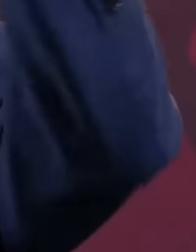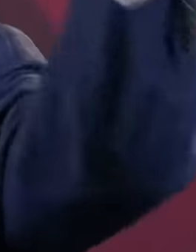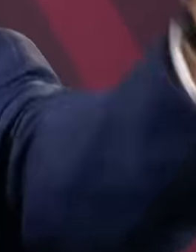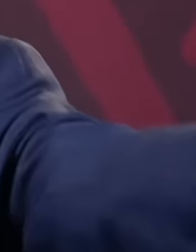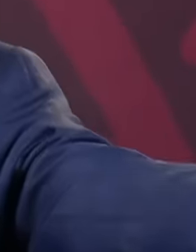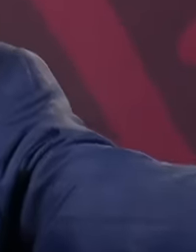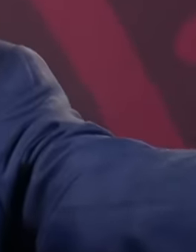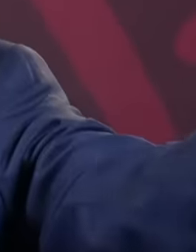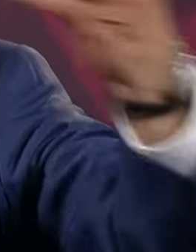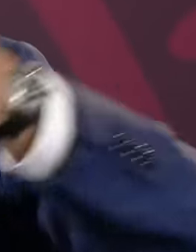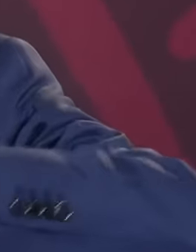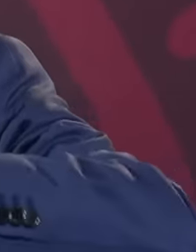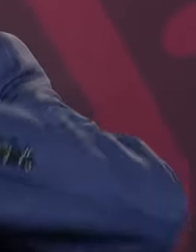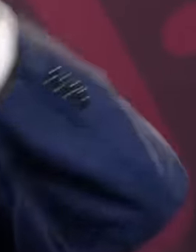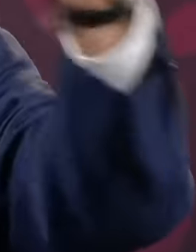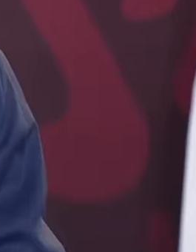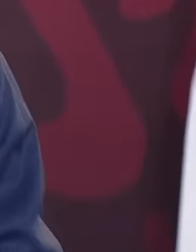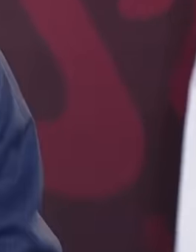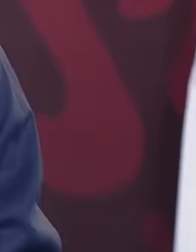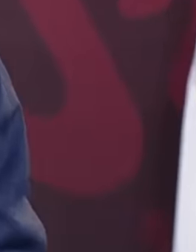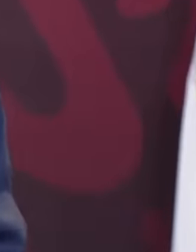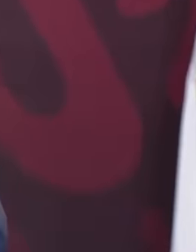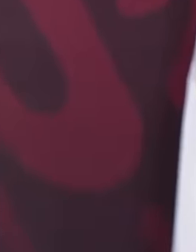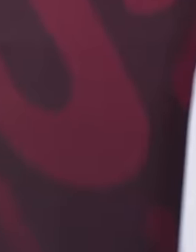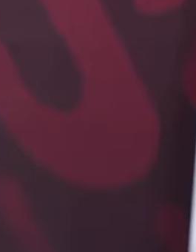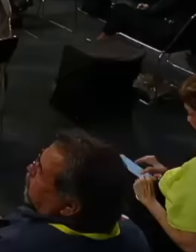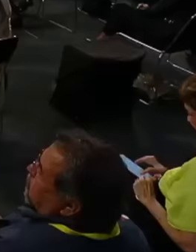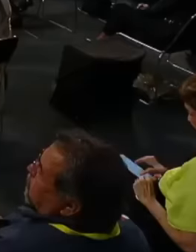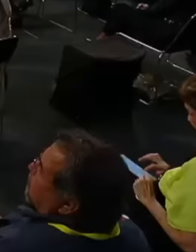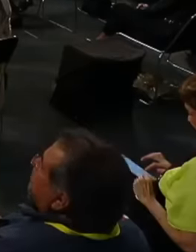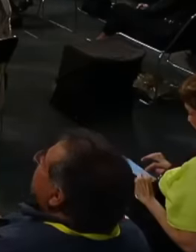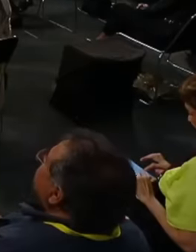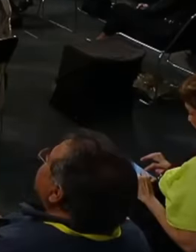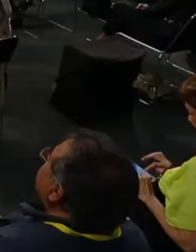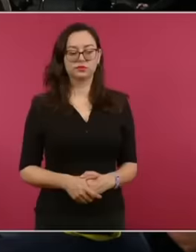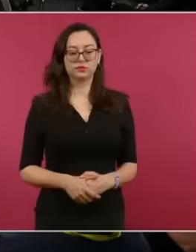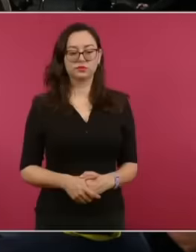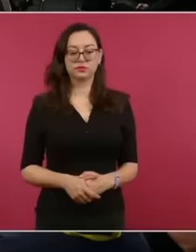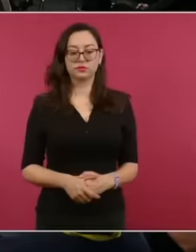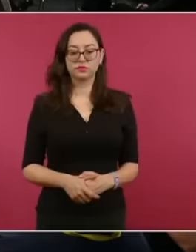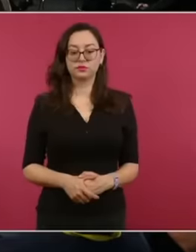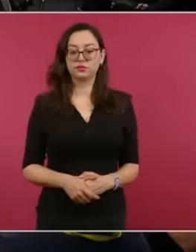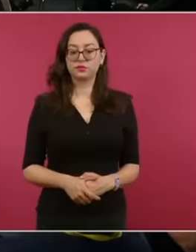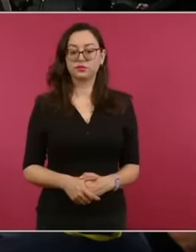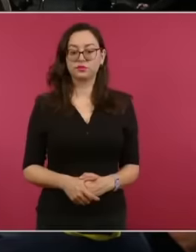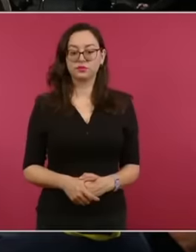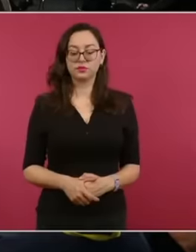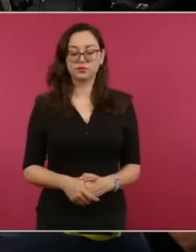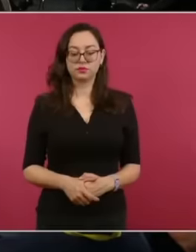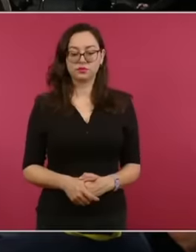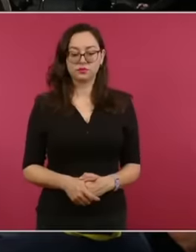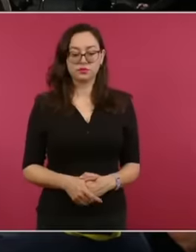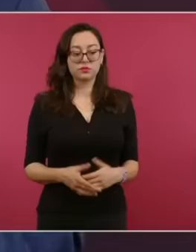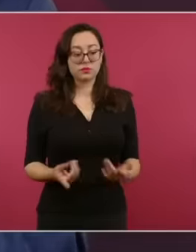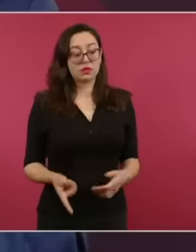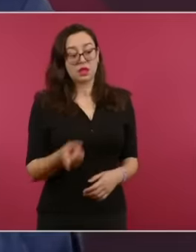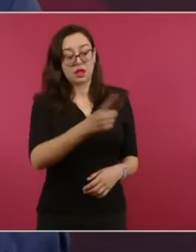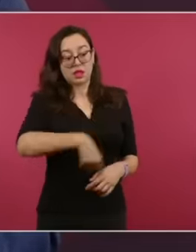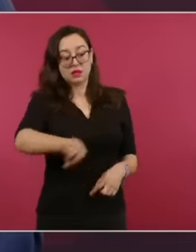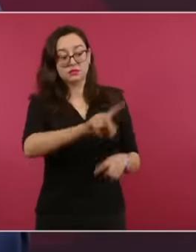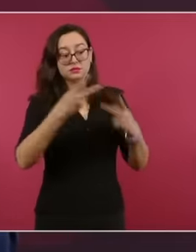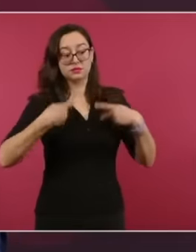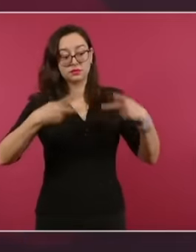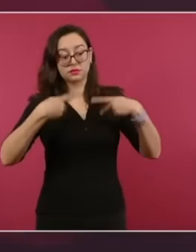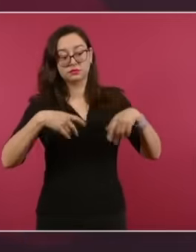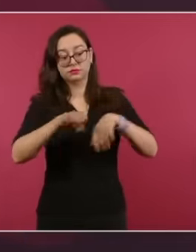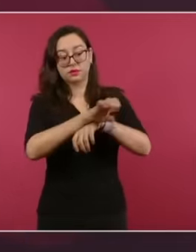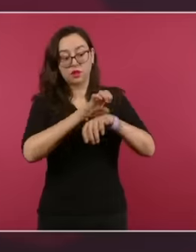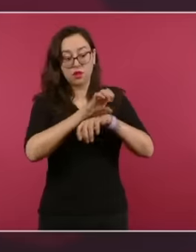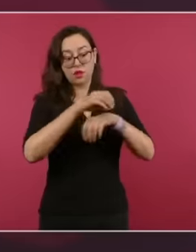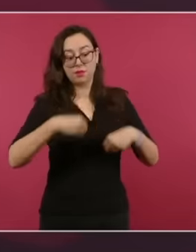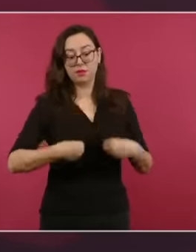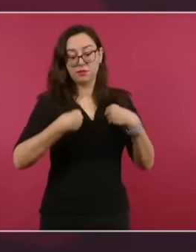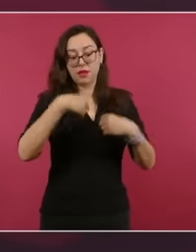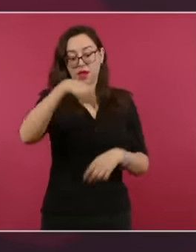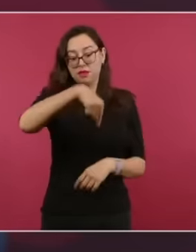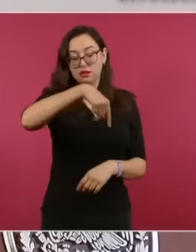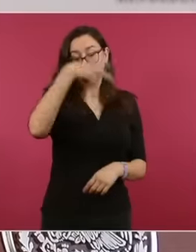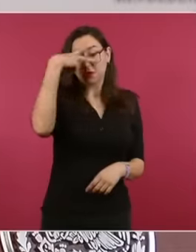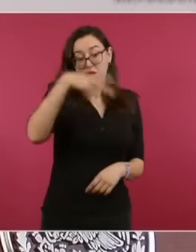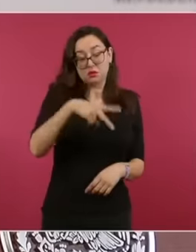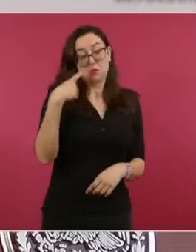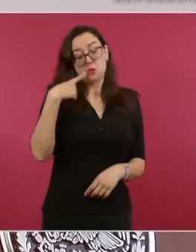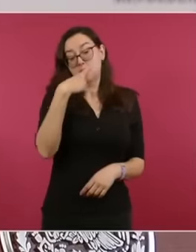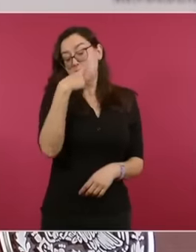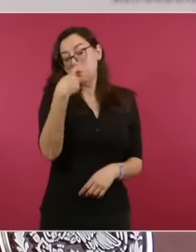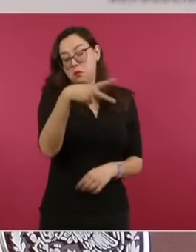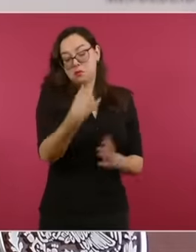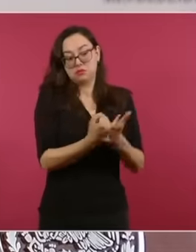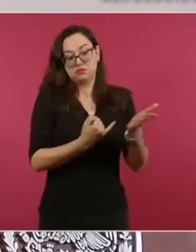or return what matters is that Mexico continues to have its moral authority, that